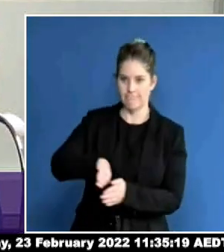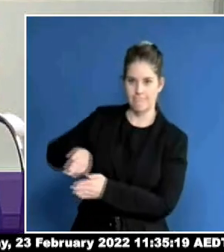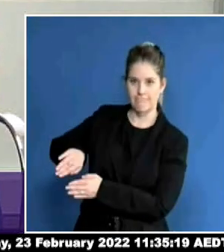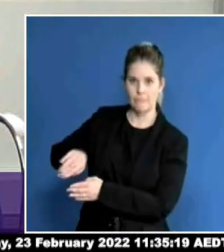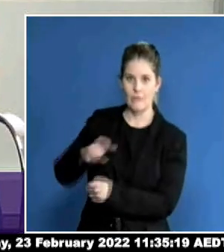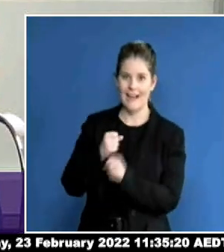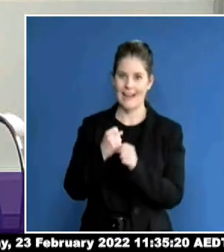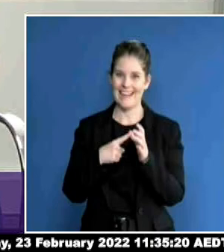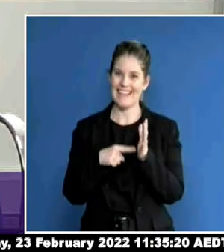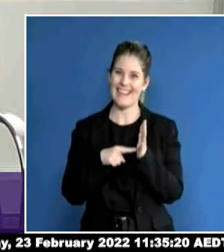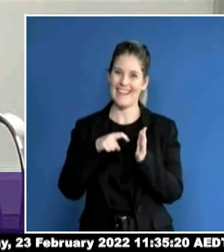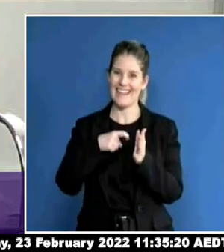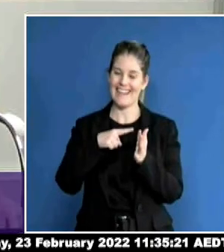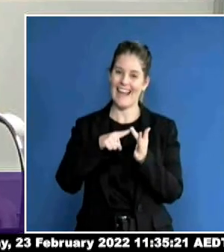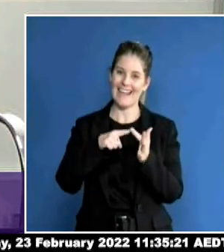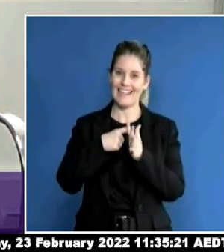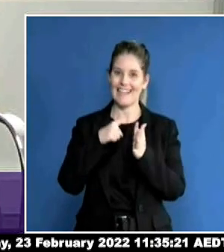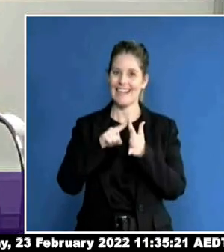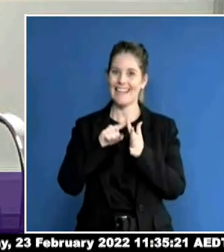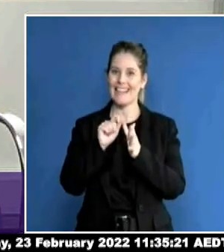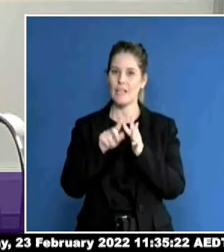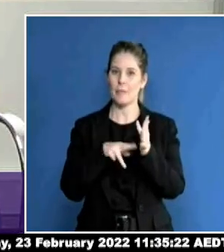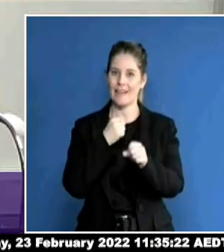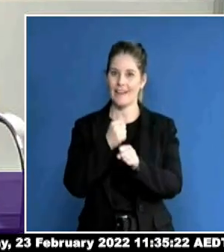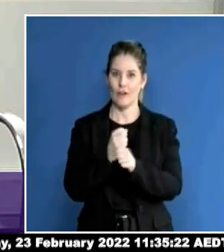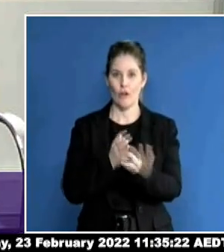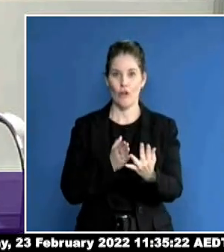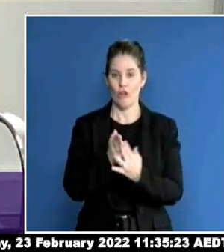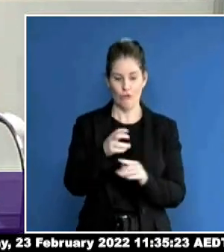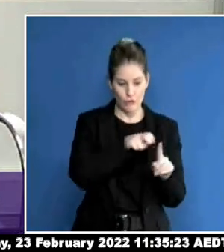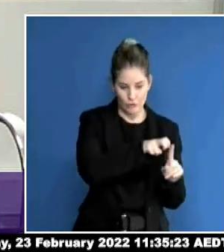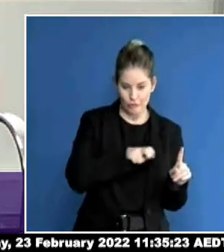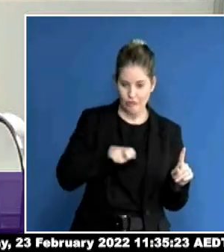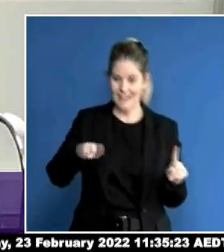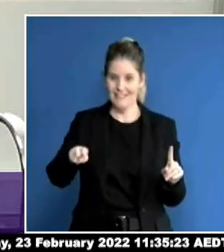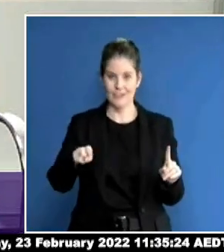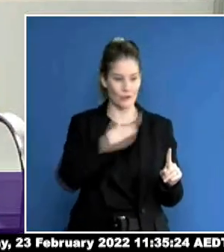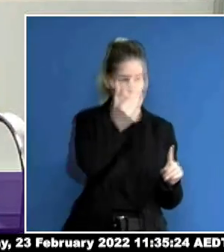In that transition period, there has been - we have seen from our work with partners as